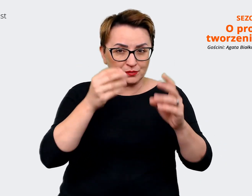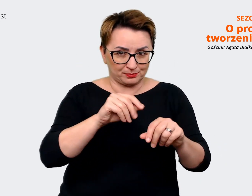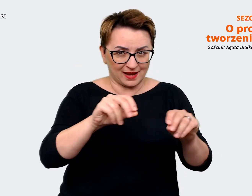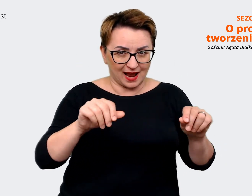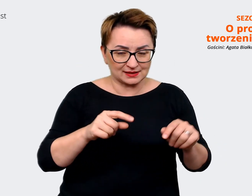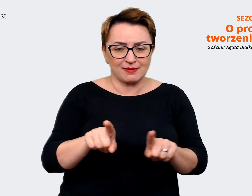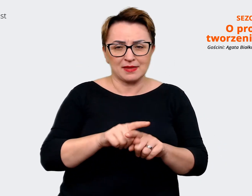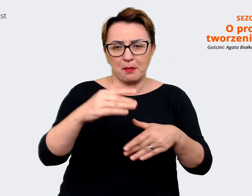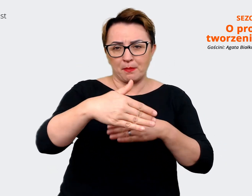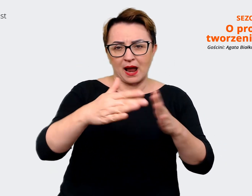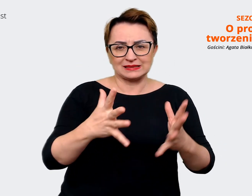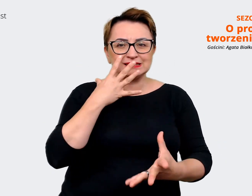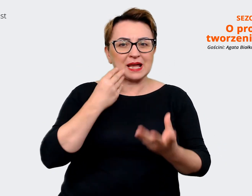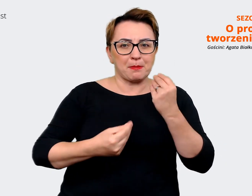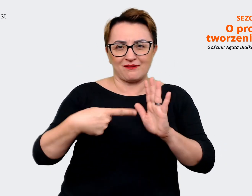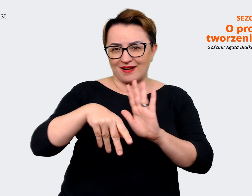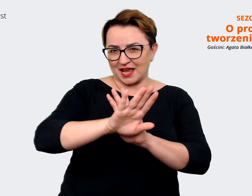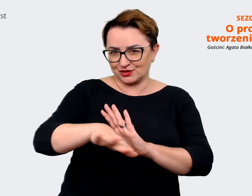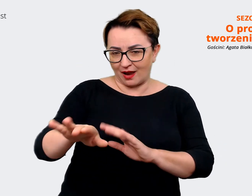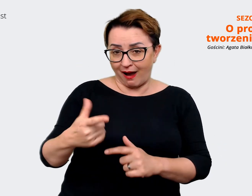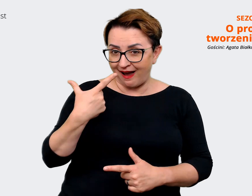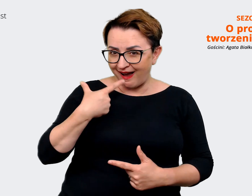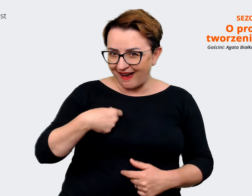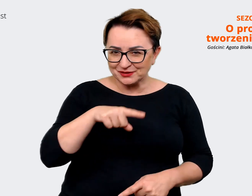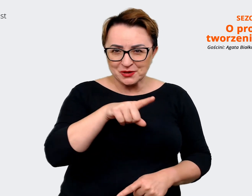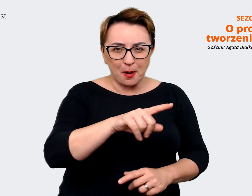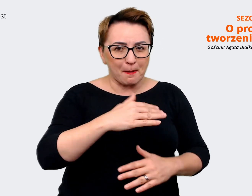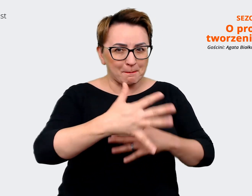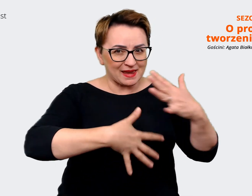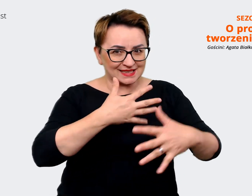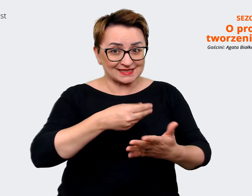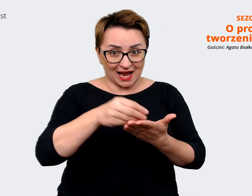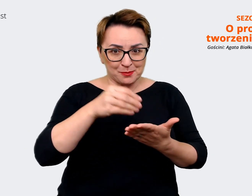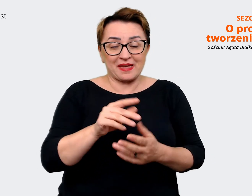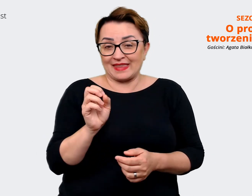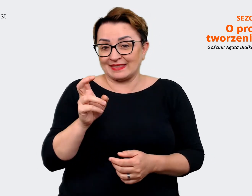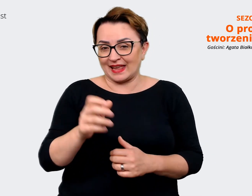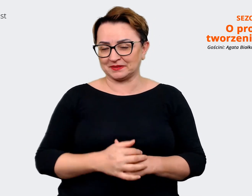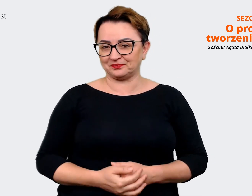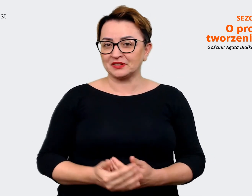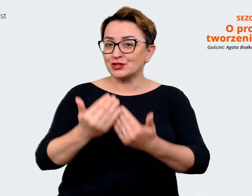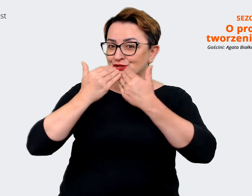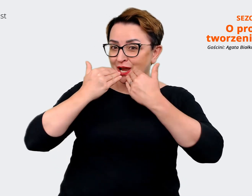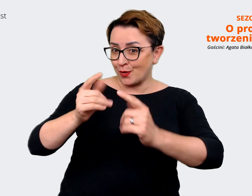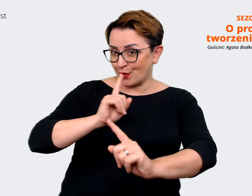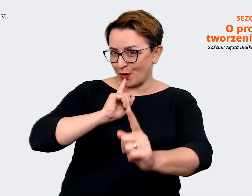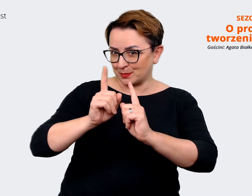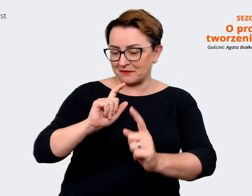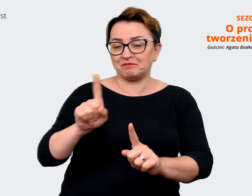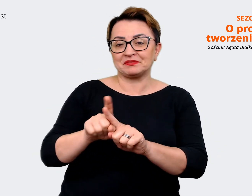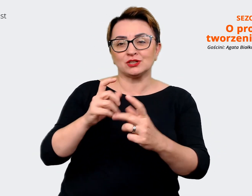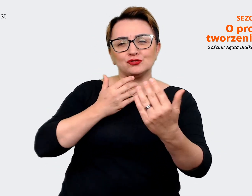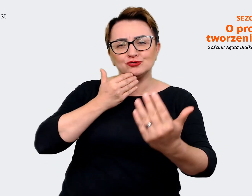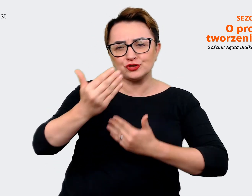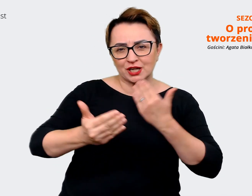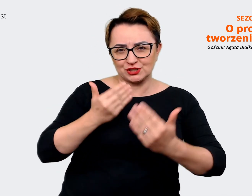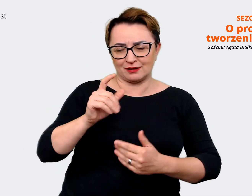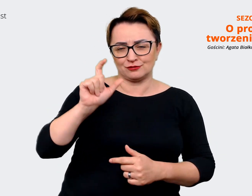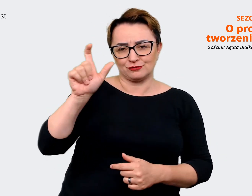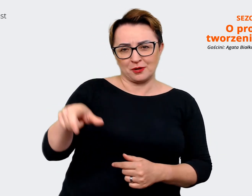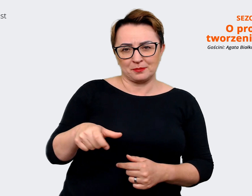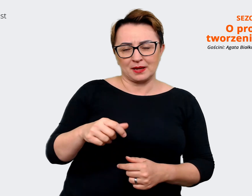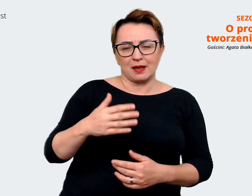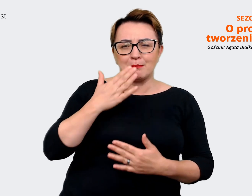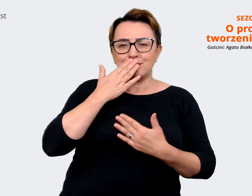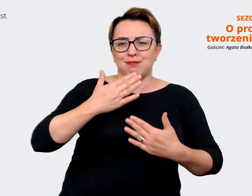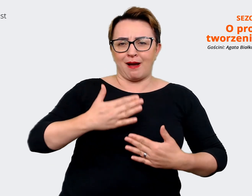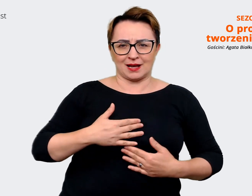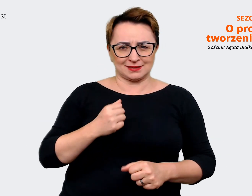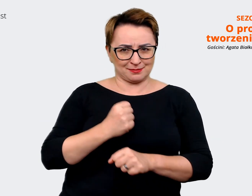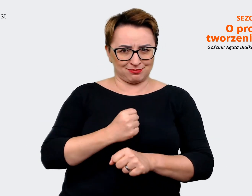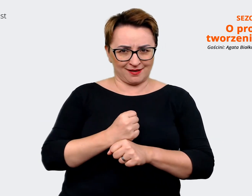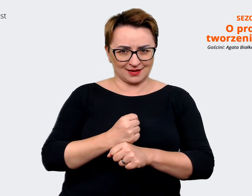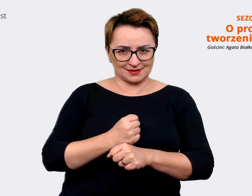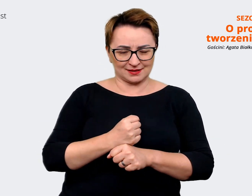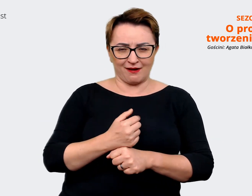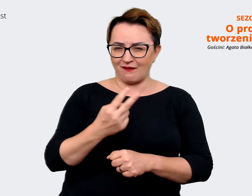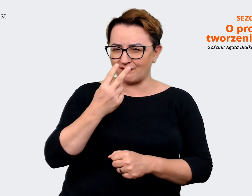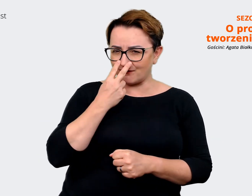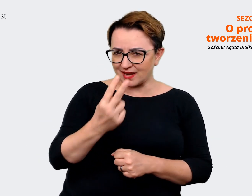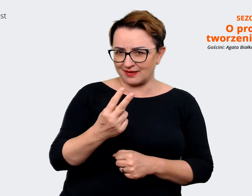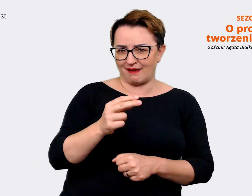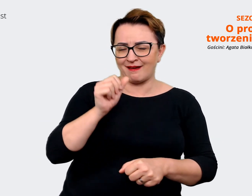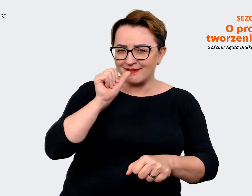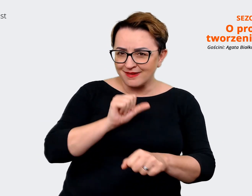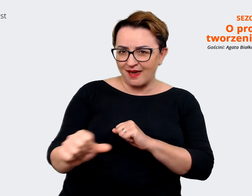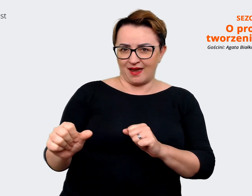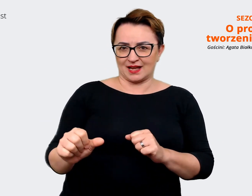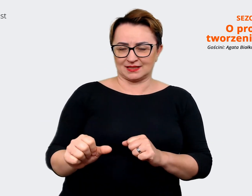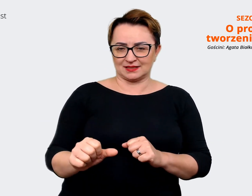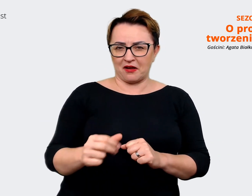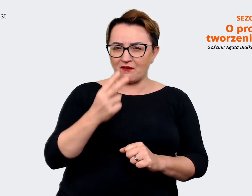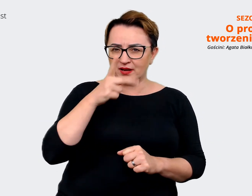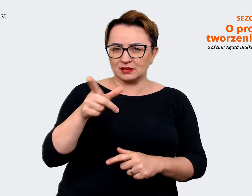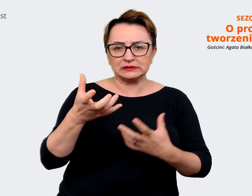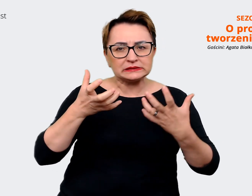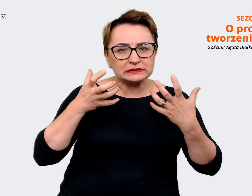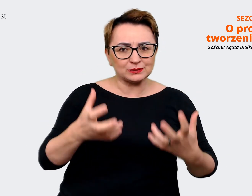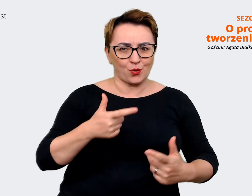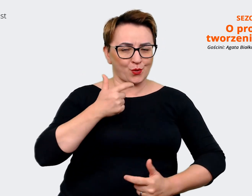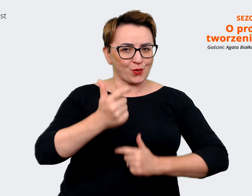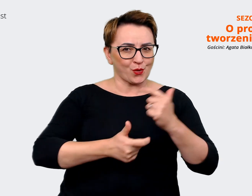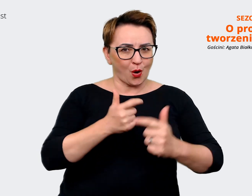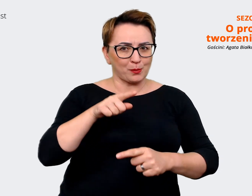So, a mix of purchases. Thank you very much for the conversation. Agata, I would like to wish you passion above all for your work because it's evident that you have it, that you enjoy what you do, and that's great.